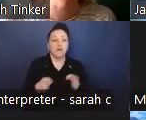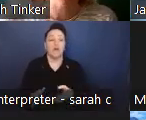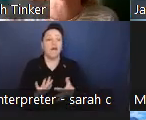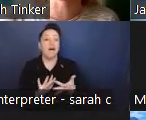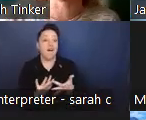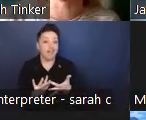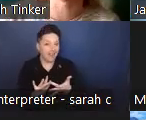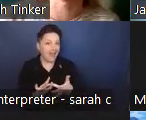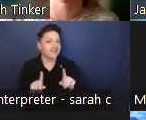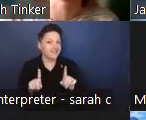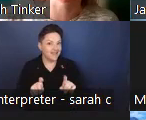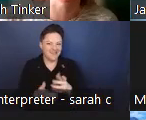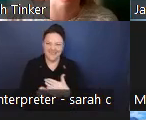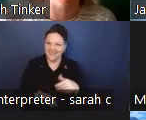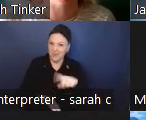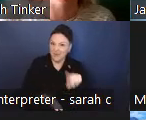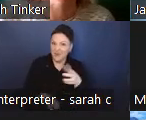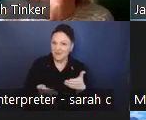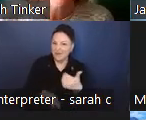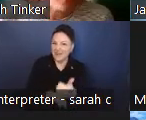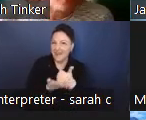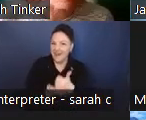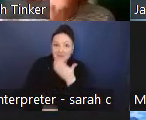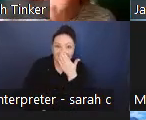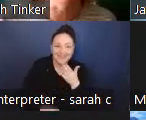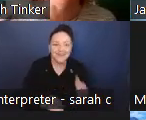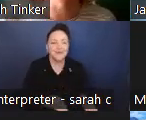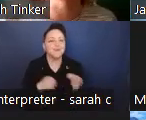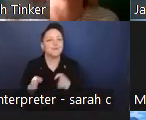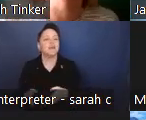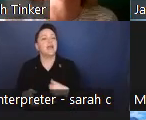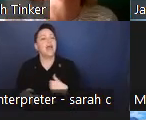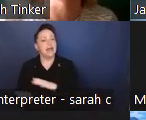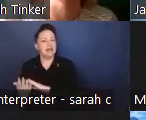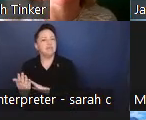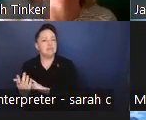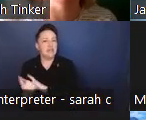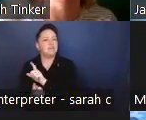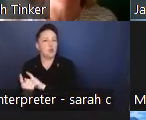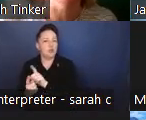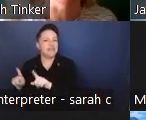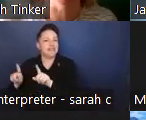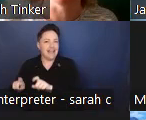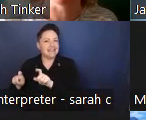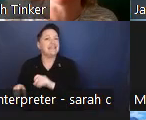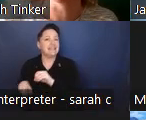and we did local testing to under the issues that people were having. That probably won't